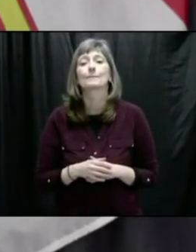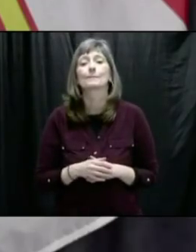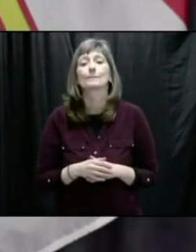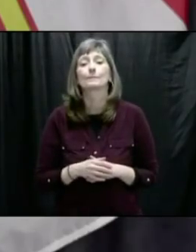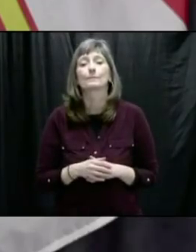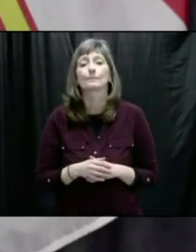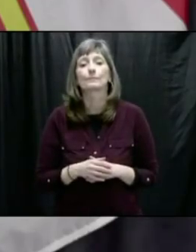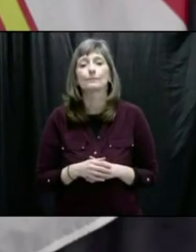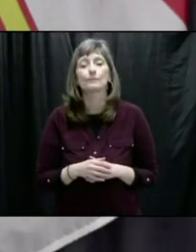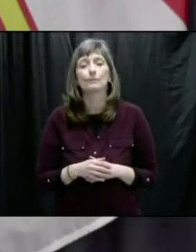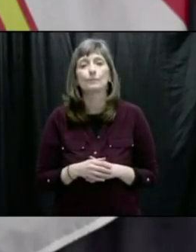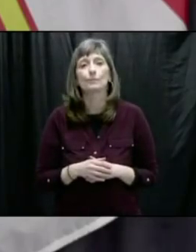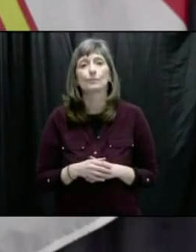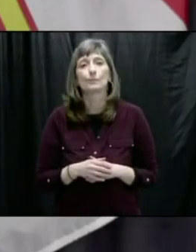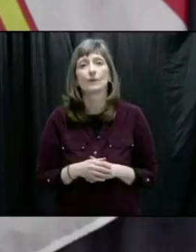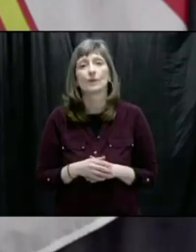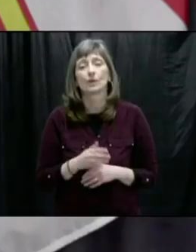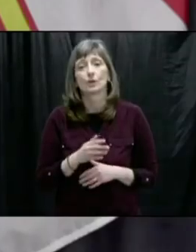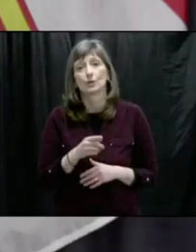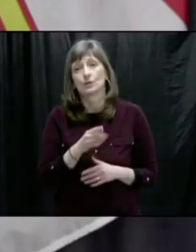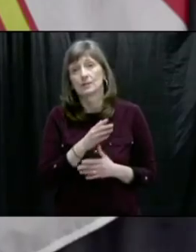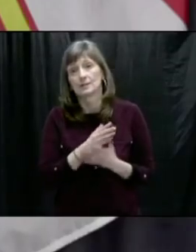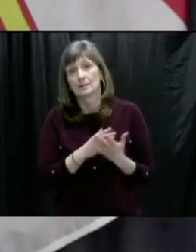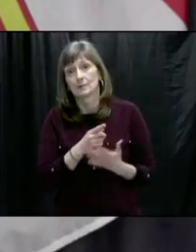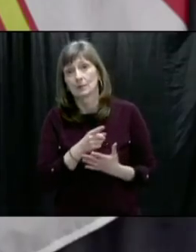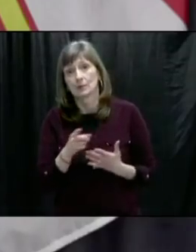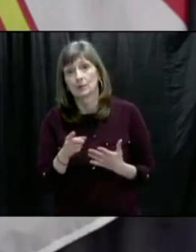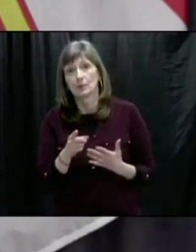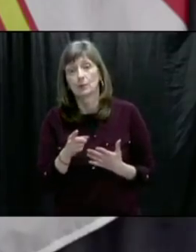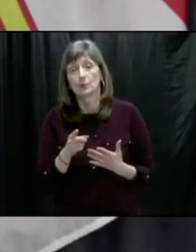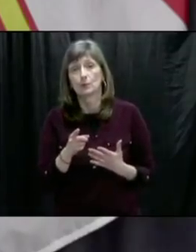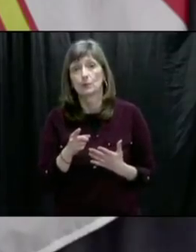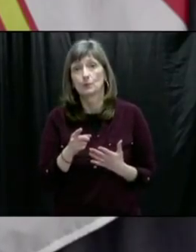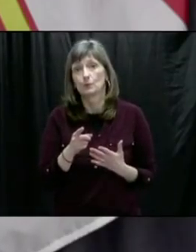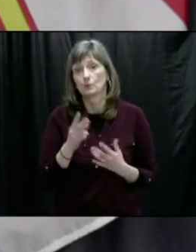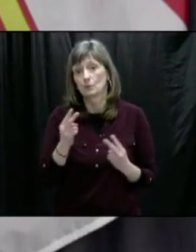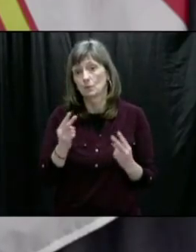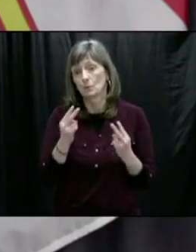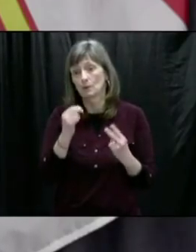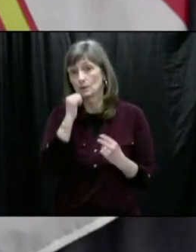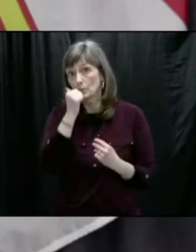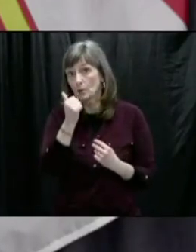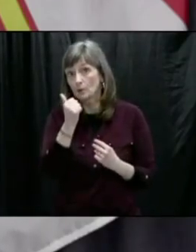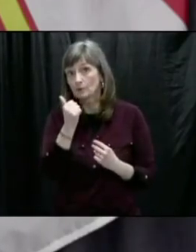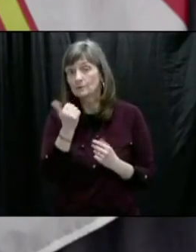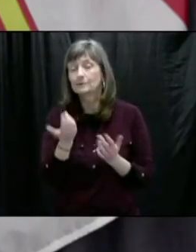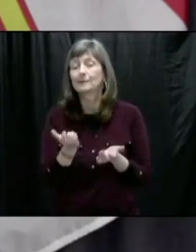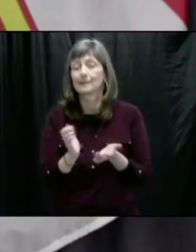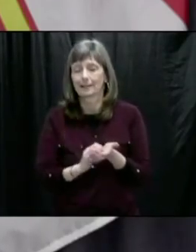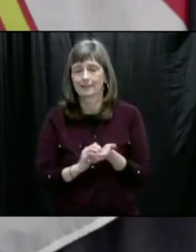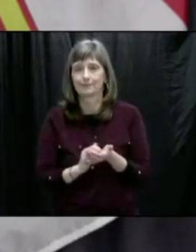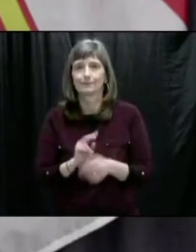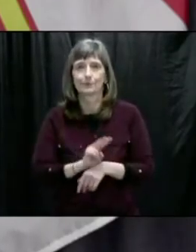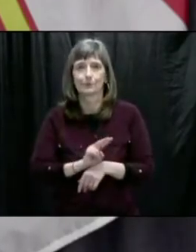FOR THOSE OF YOU WHO WILL NOT SEE US TOMORROW, BUT FOR THOSE